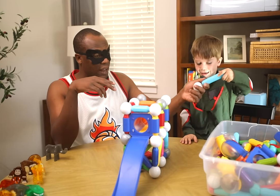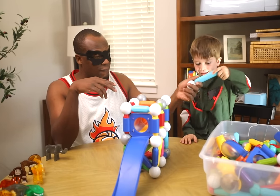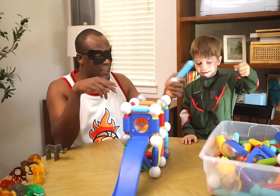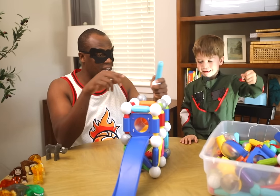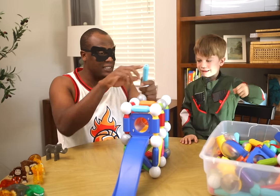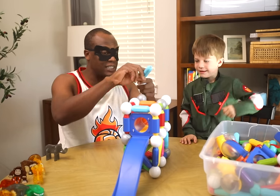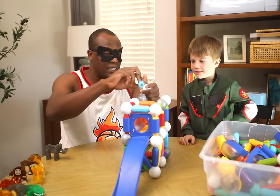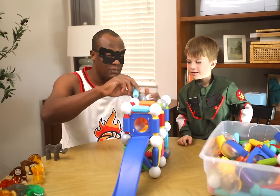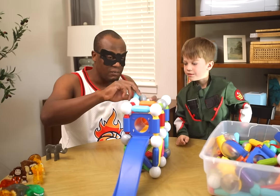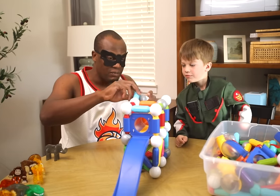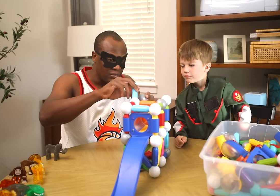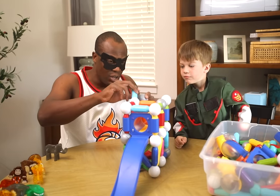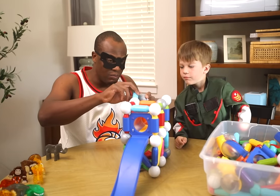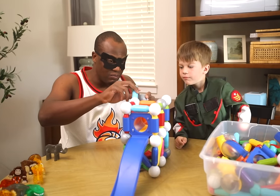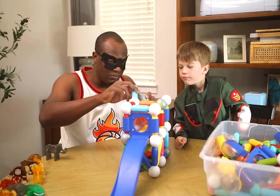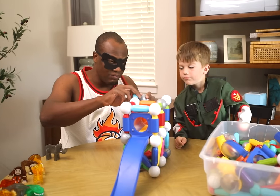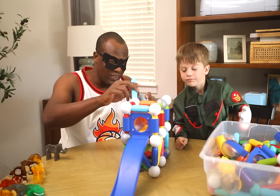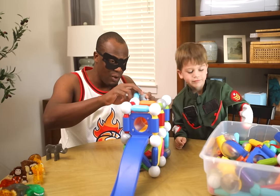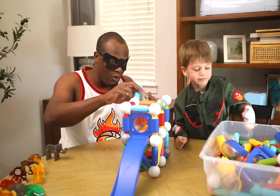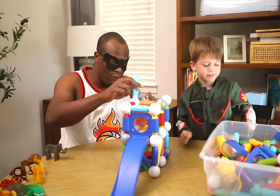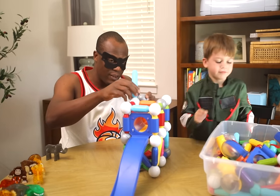Will that fit? Let's see. Nope. It won't fit.